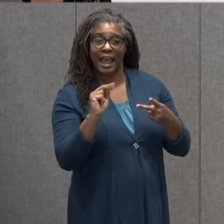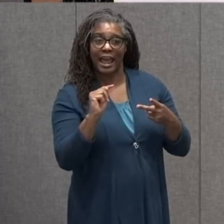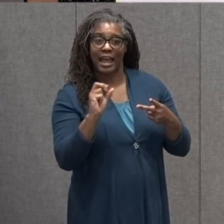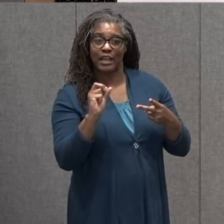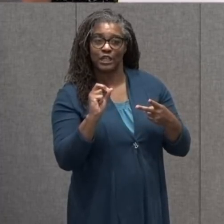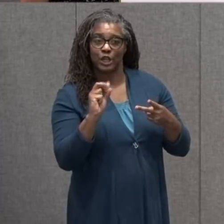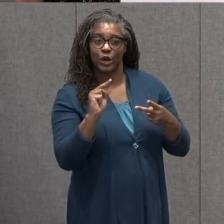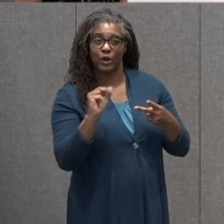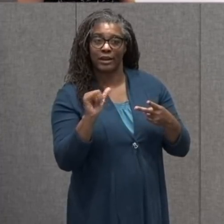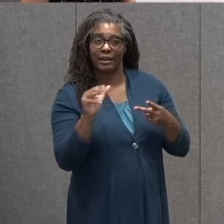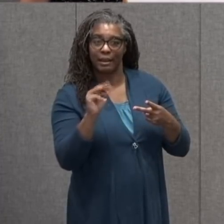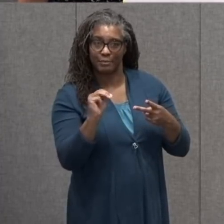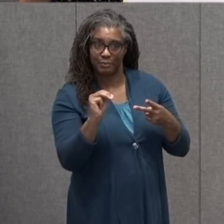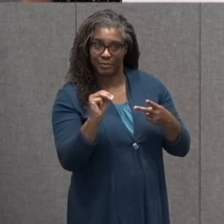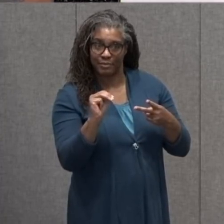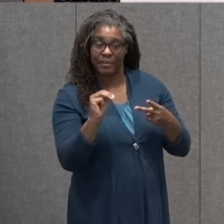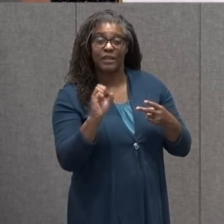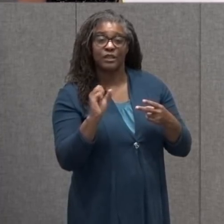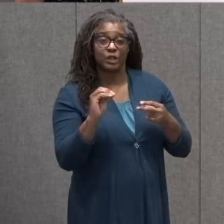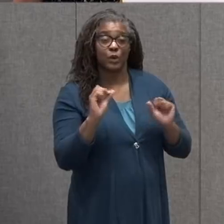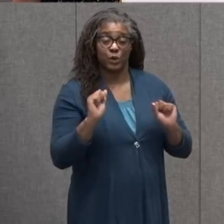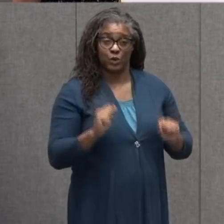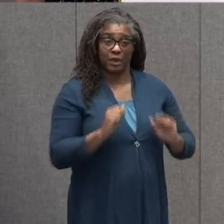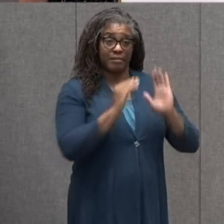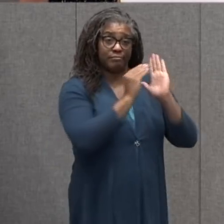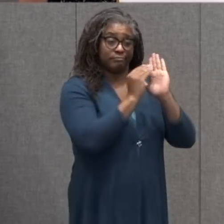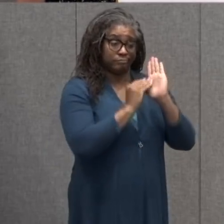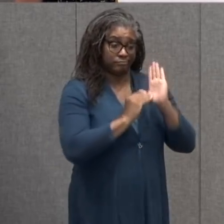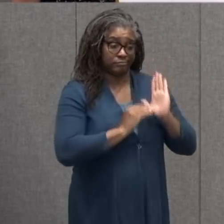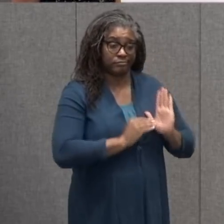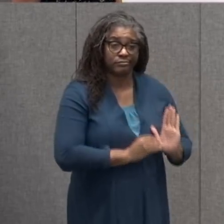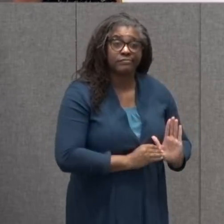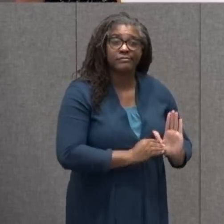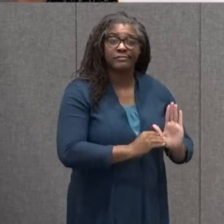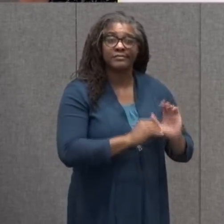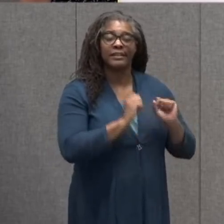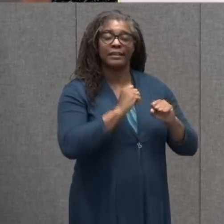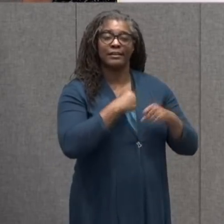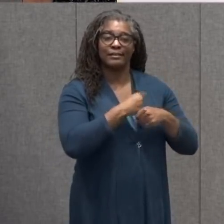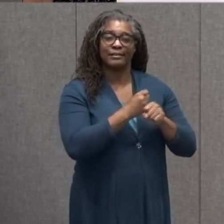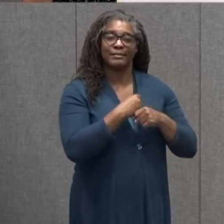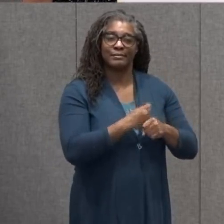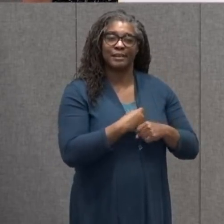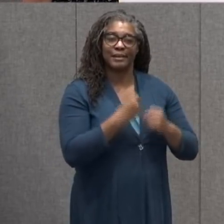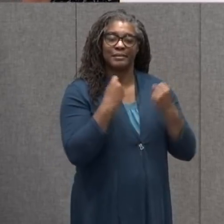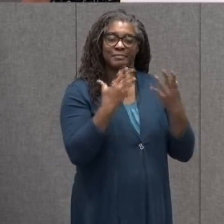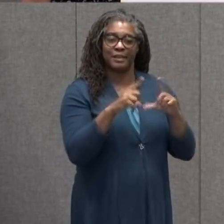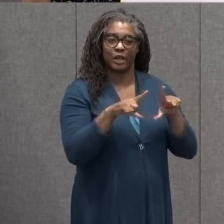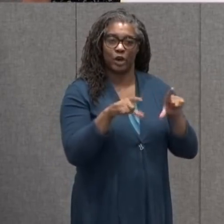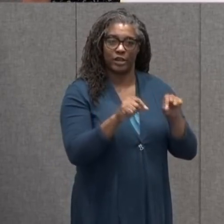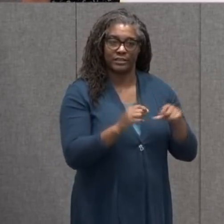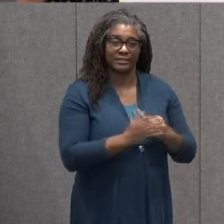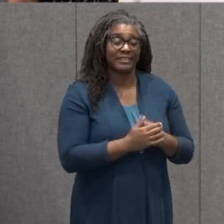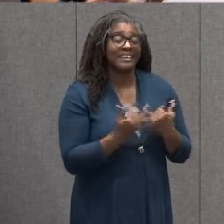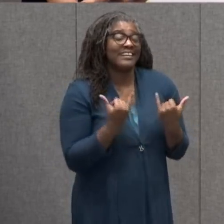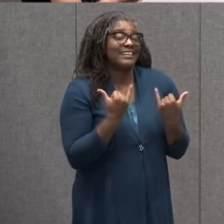a stack of those, then you're ready. Yeah. So let's go over our rules so that we're ready to play together.